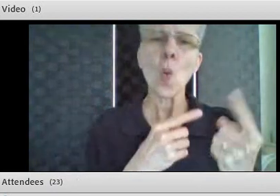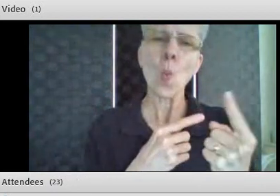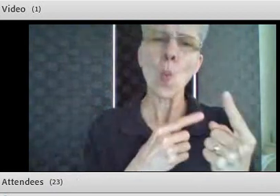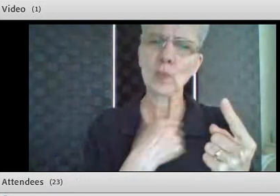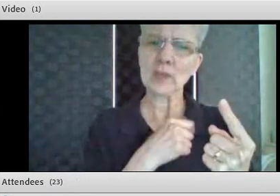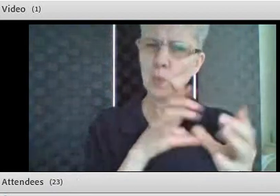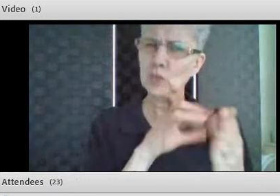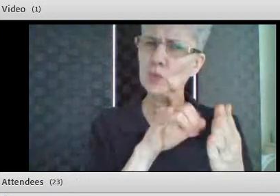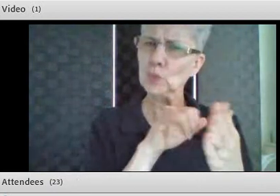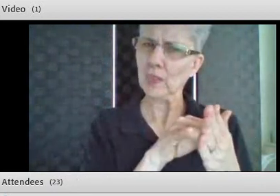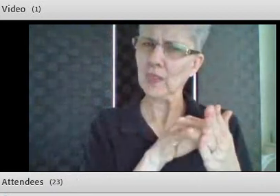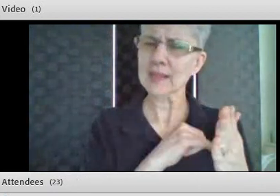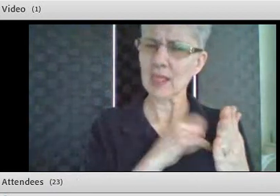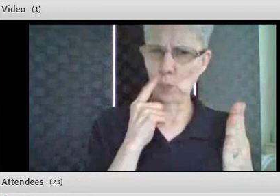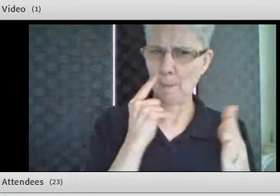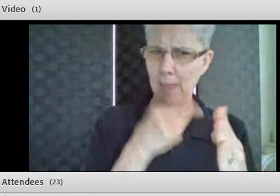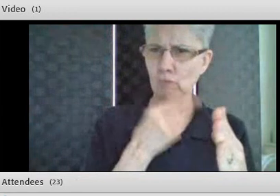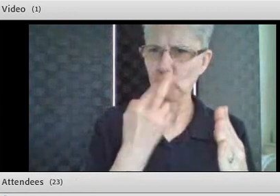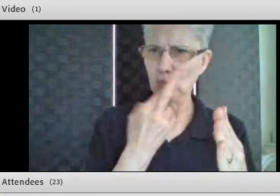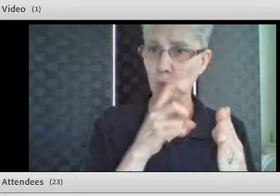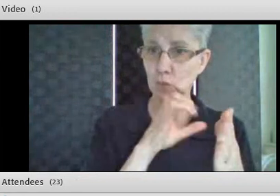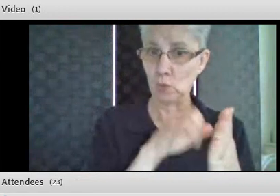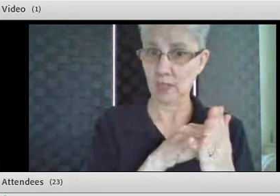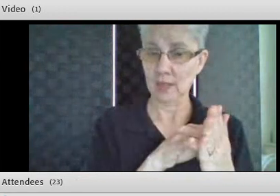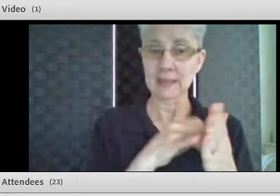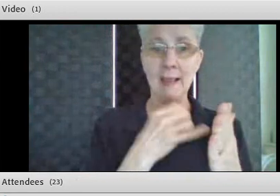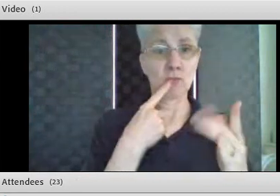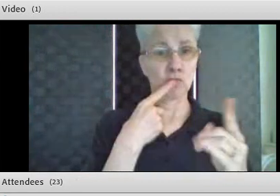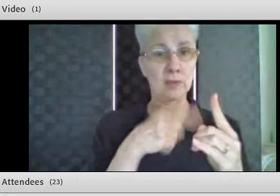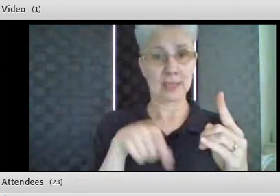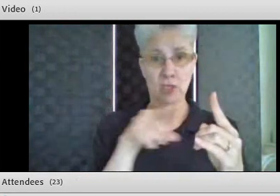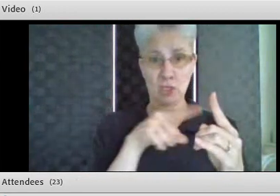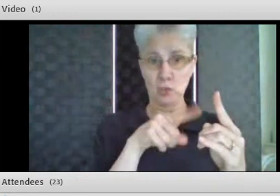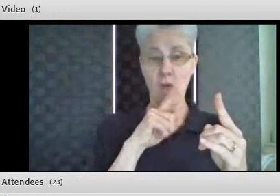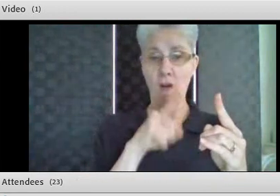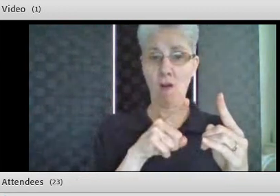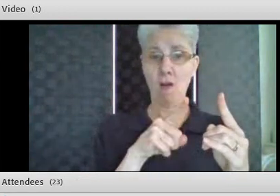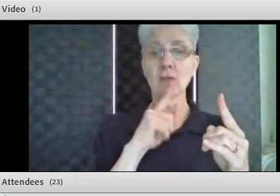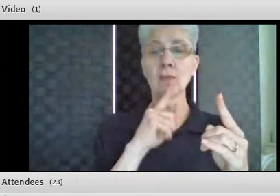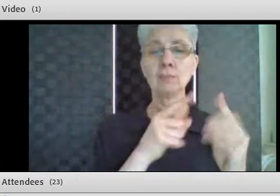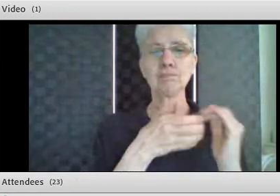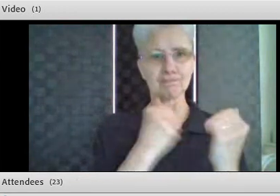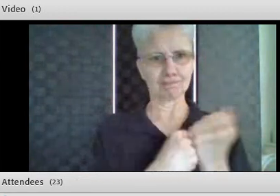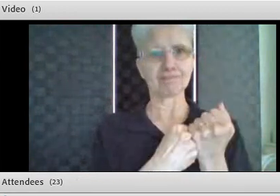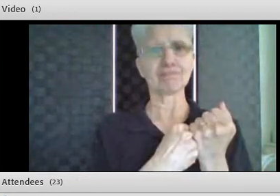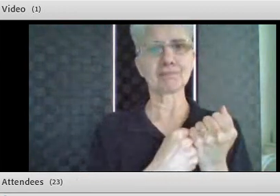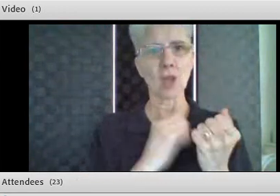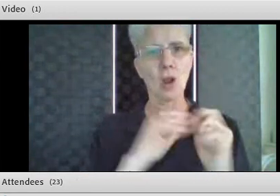and actually the main reason we do this and the main reason you all are on our team in this